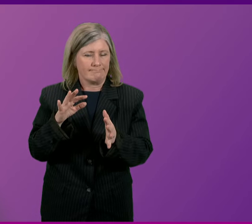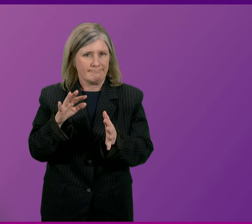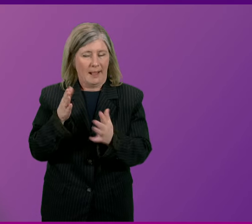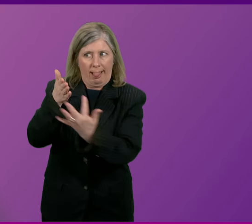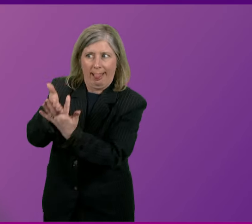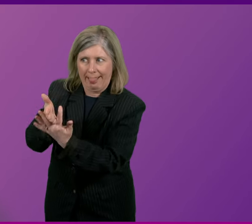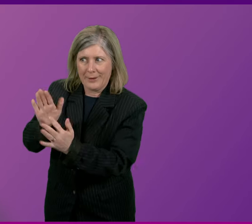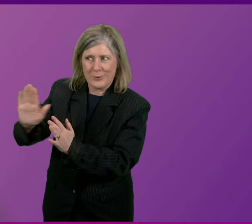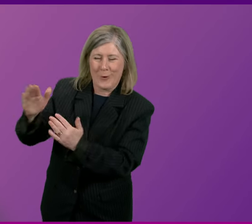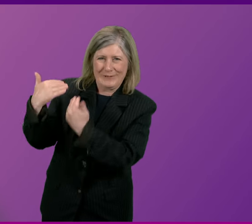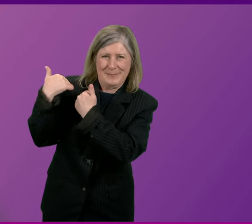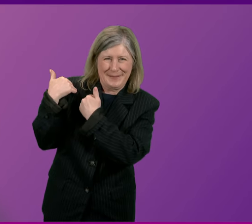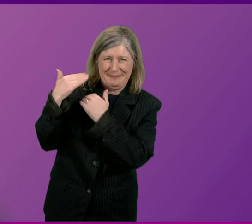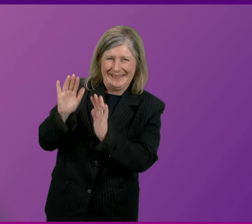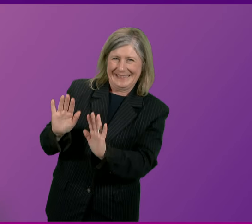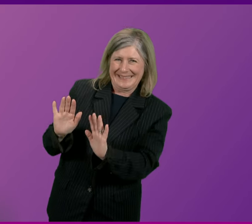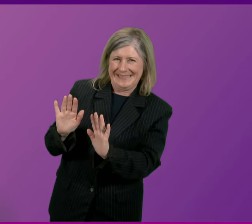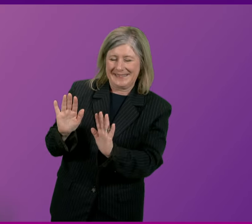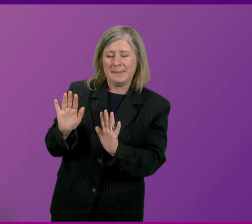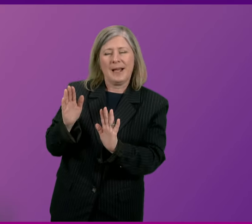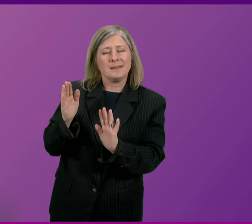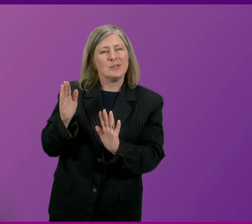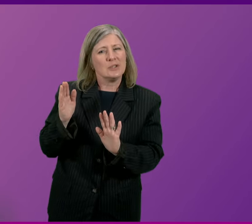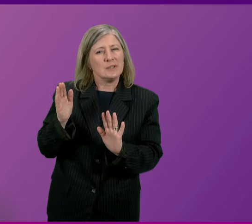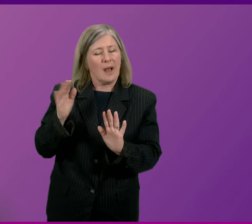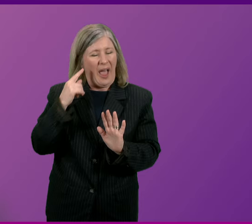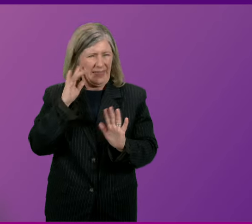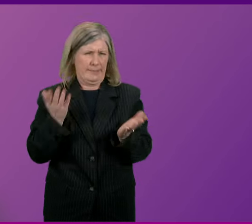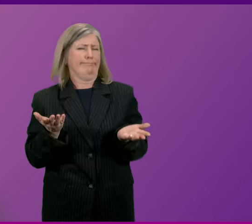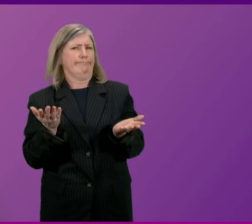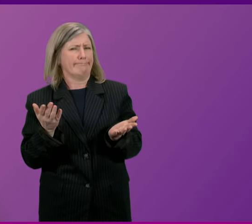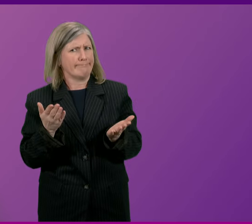on your responsibilities. I just think that, in general, the public expect us